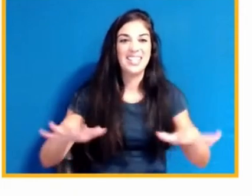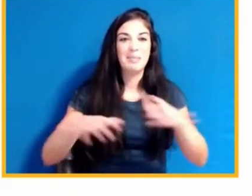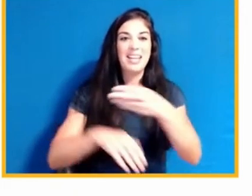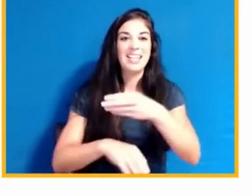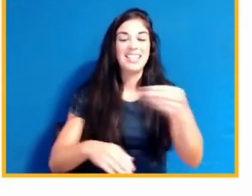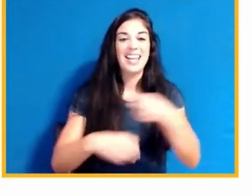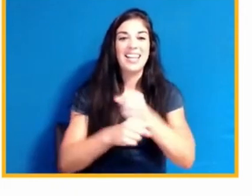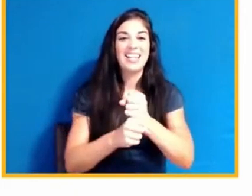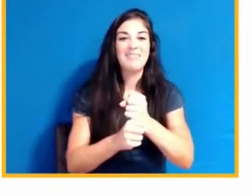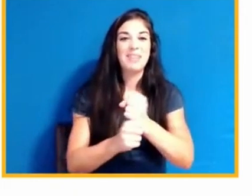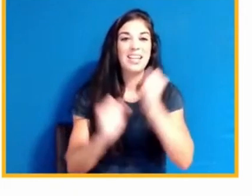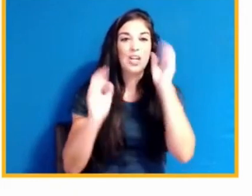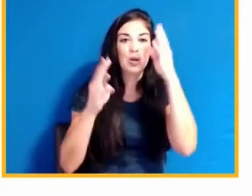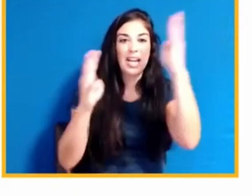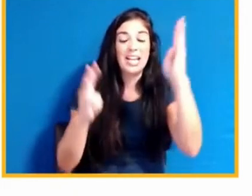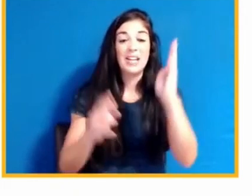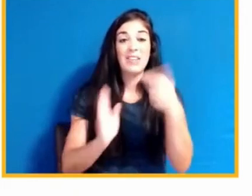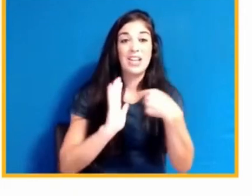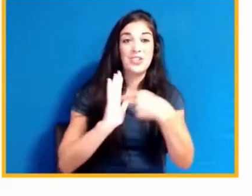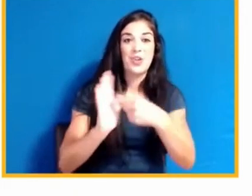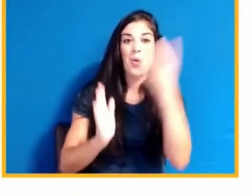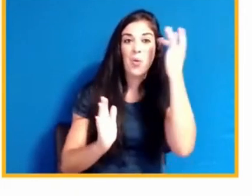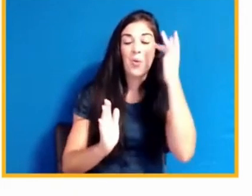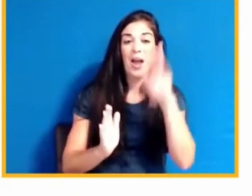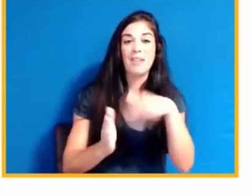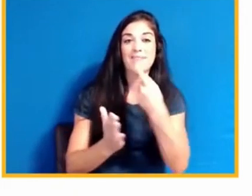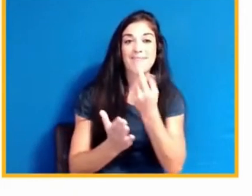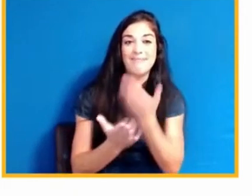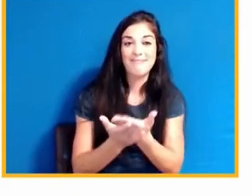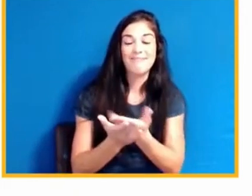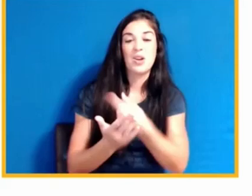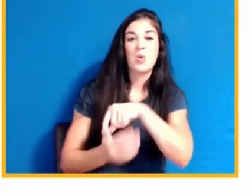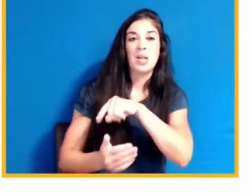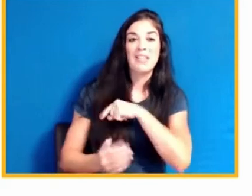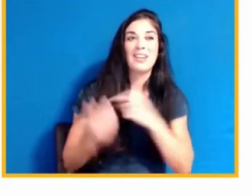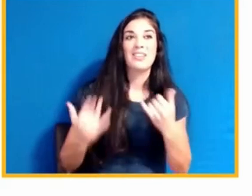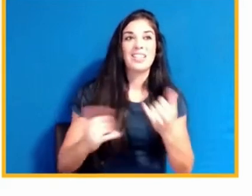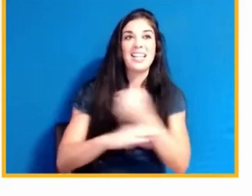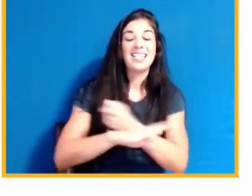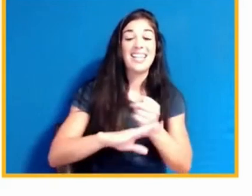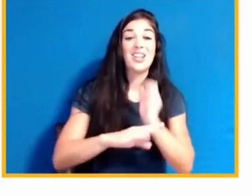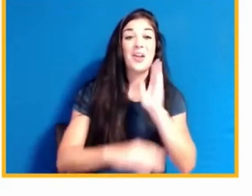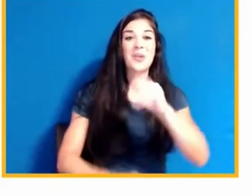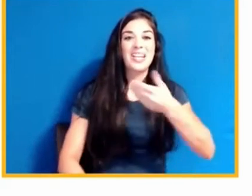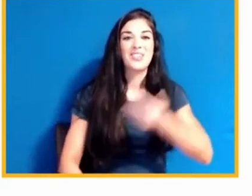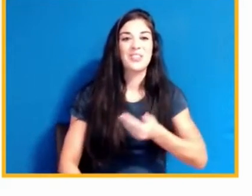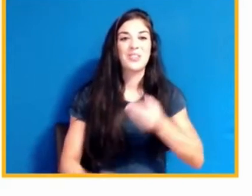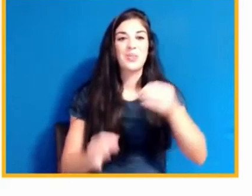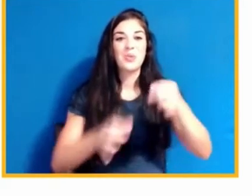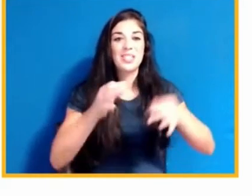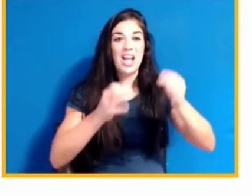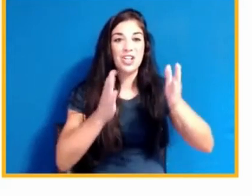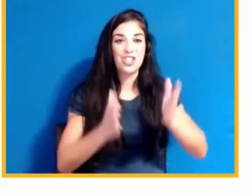why they've qualified for today's stage. Now I'd like to introduce our judges that will be